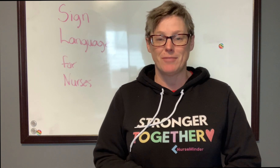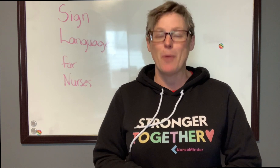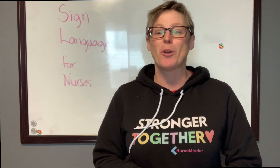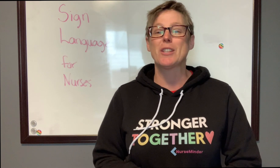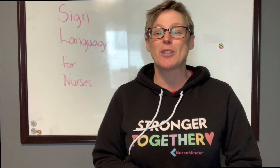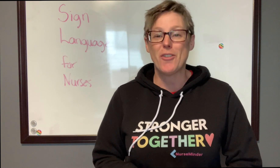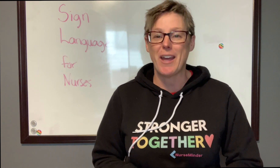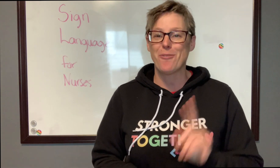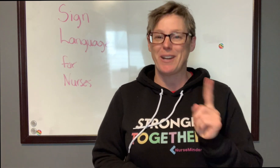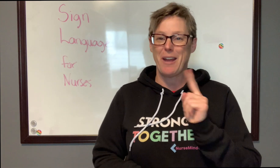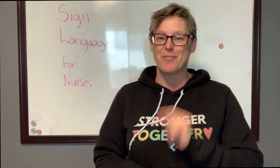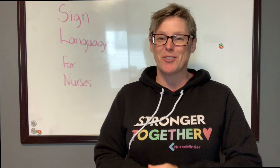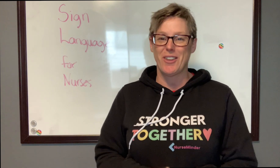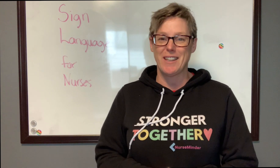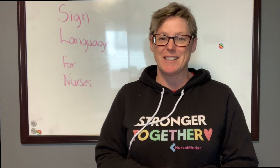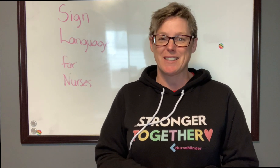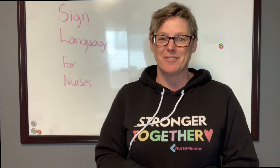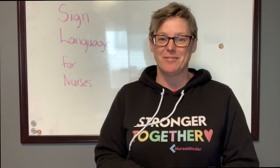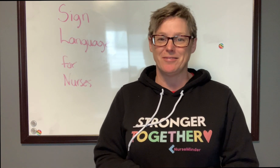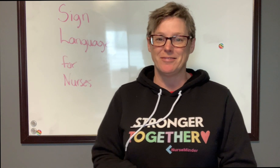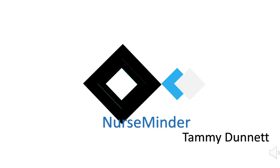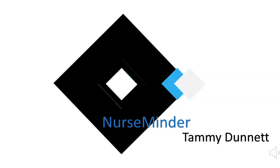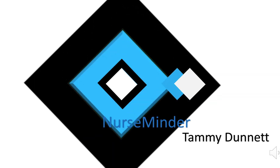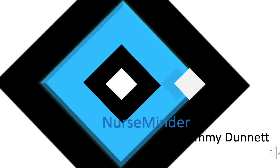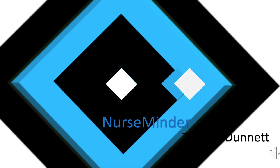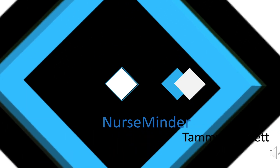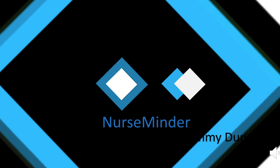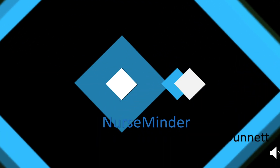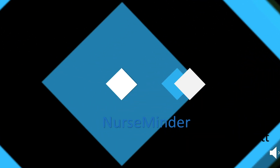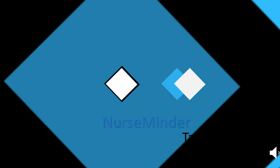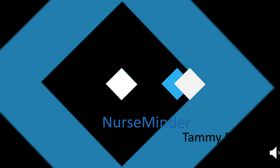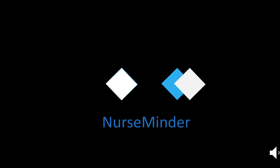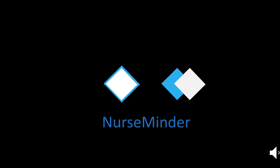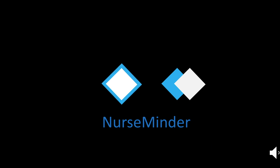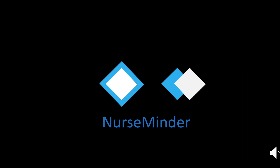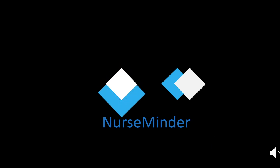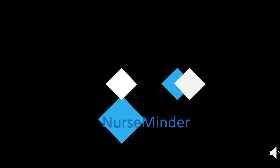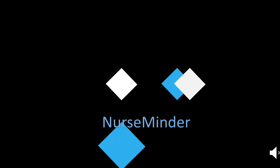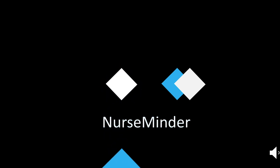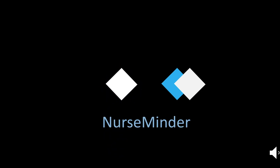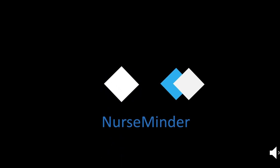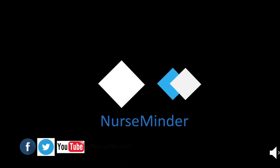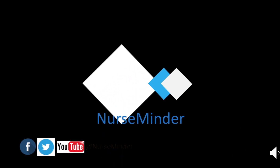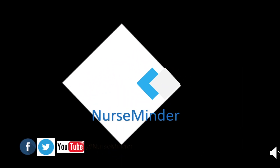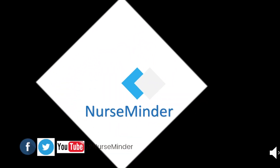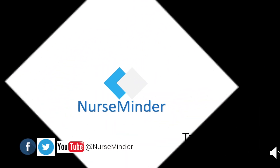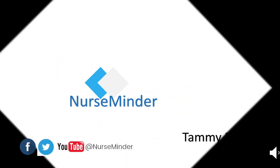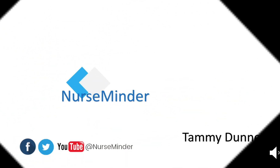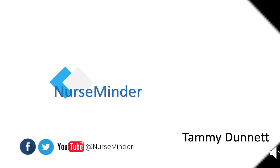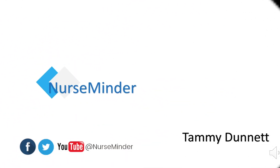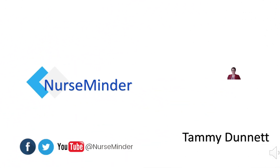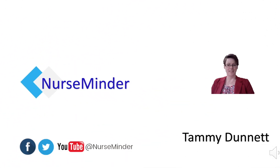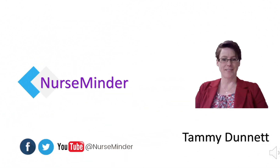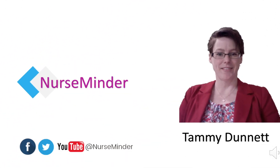and we're going to start that right after this